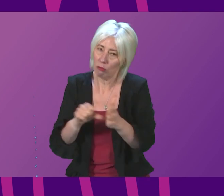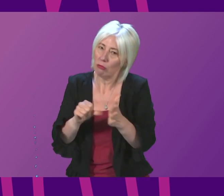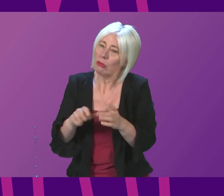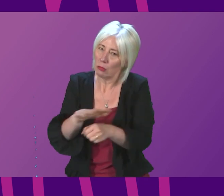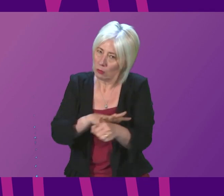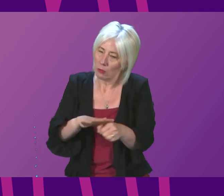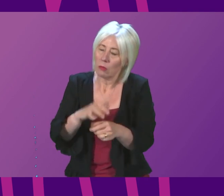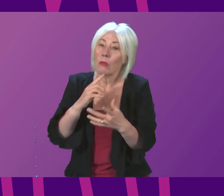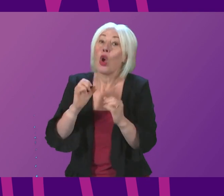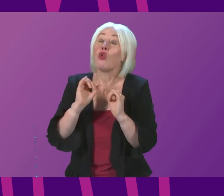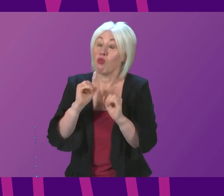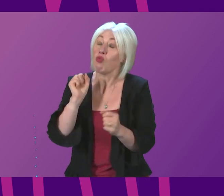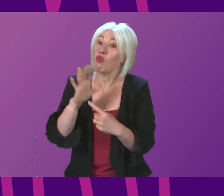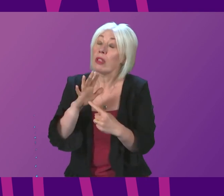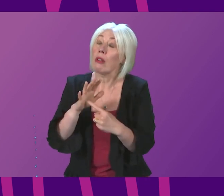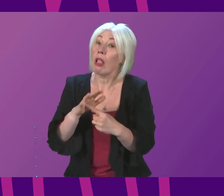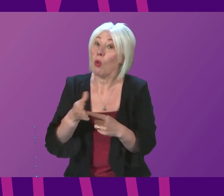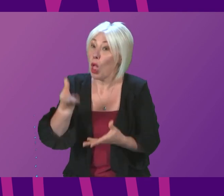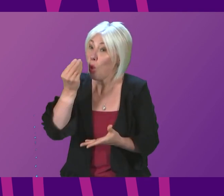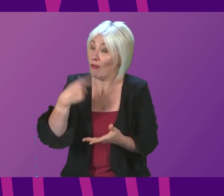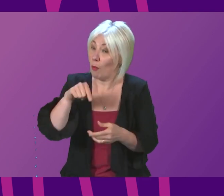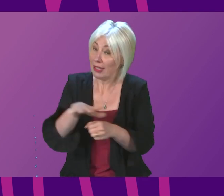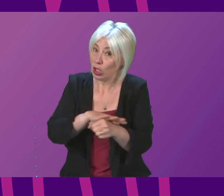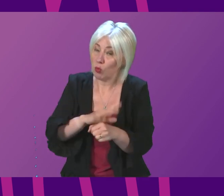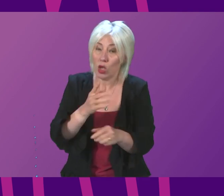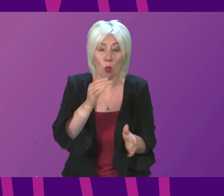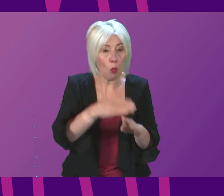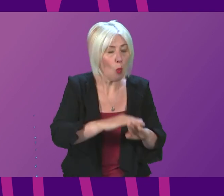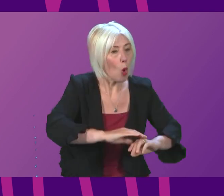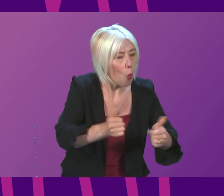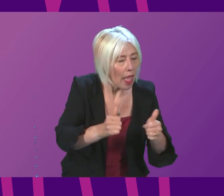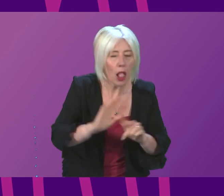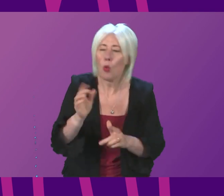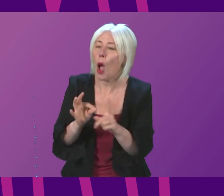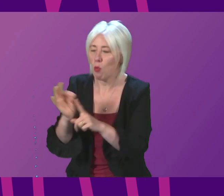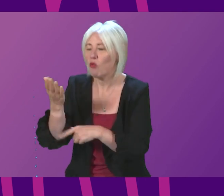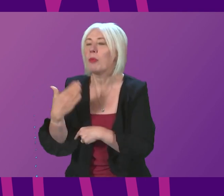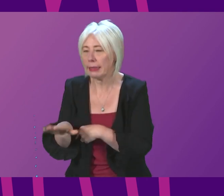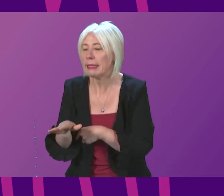It is critical that lessons are learned about what worked well, and what” needs to “improve”. The second point that it makes is that